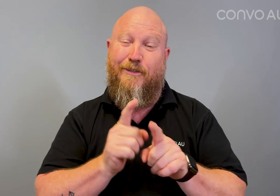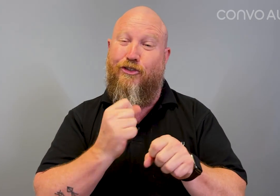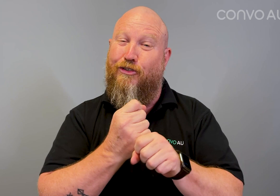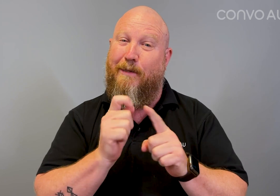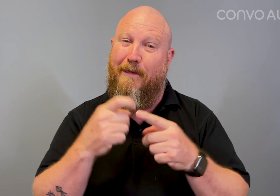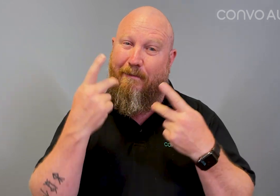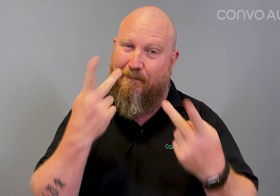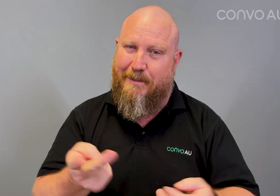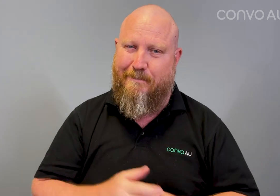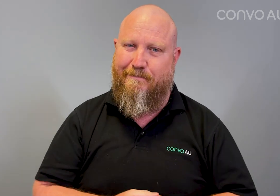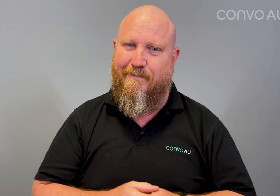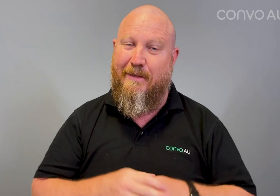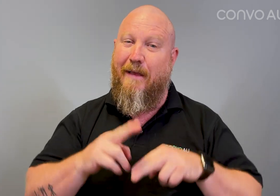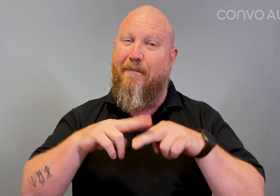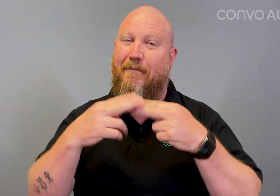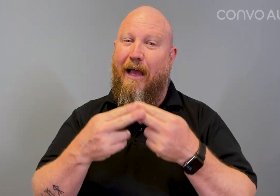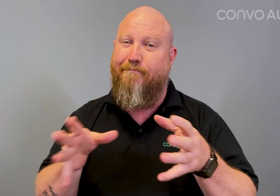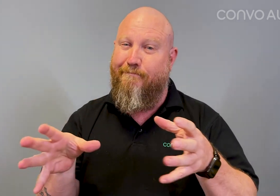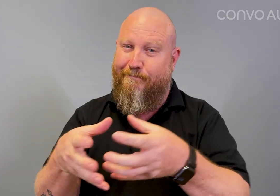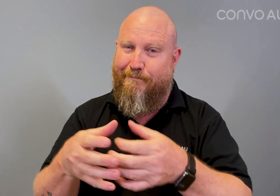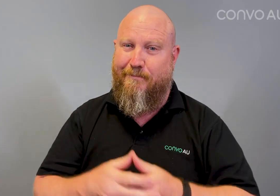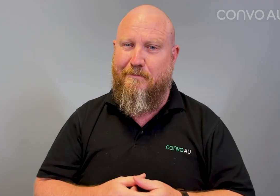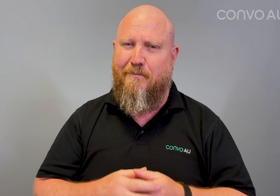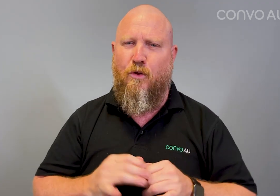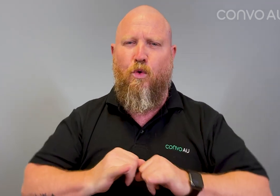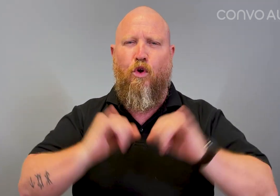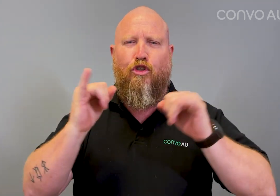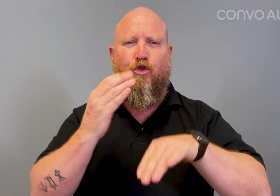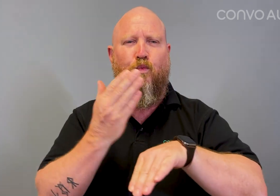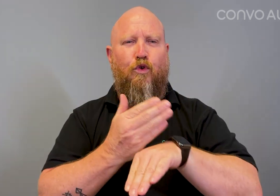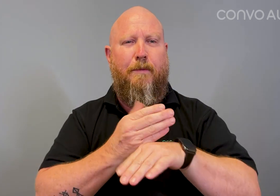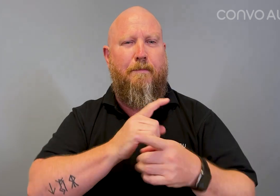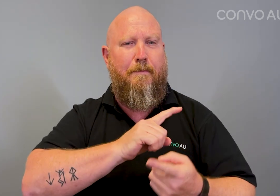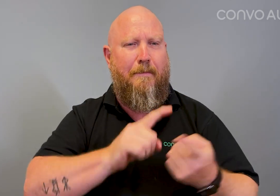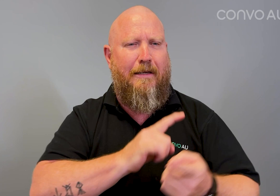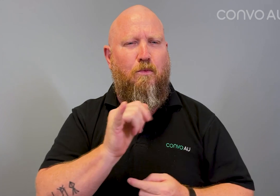such as GP visits, family gatherings, urgent work meetings,